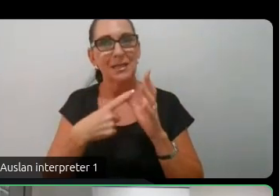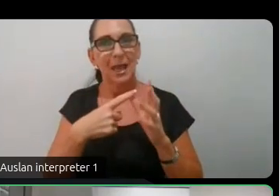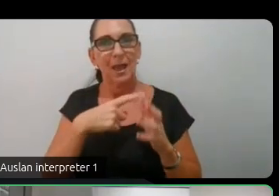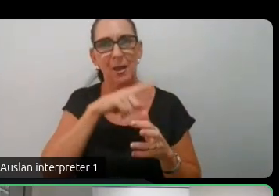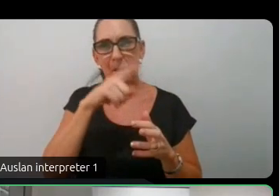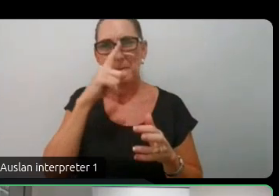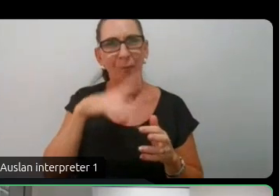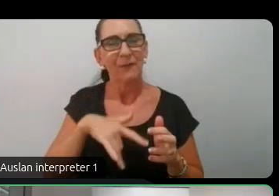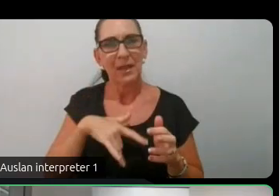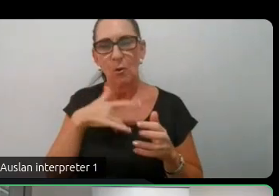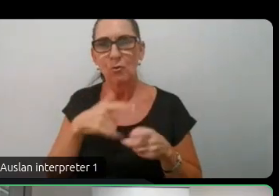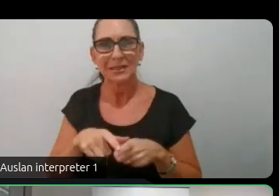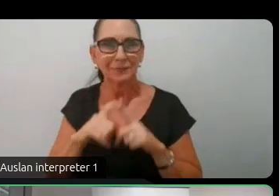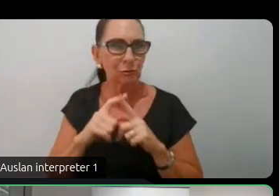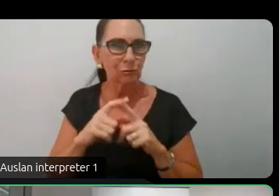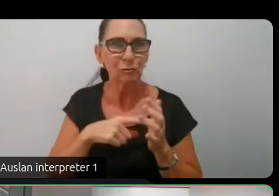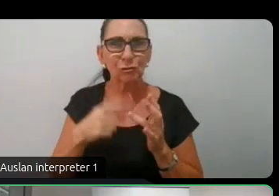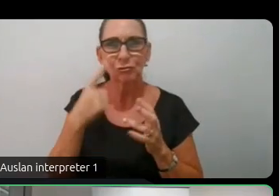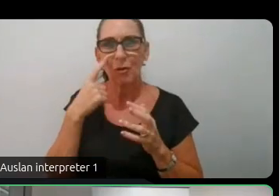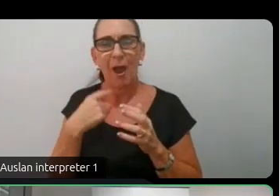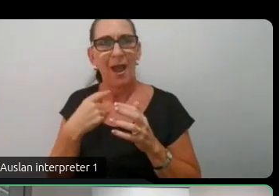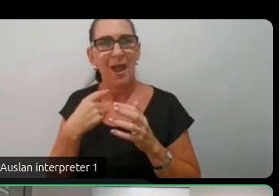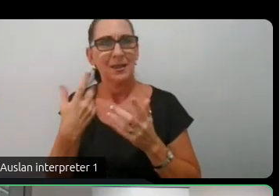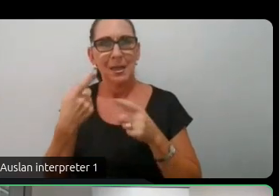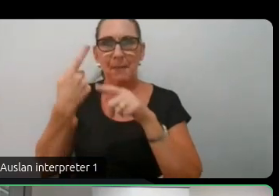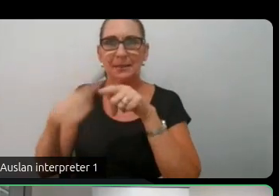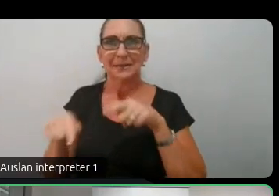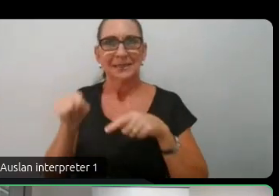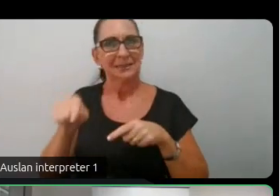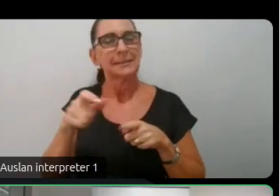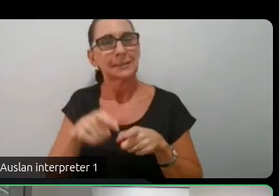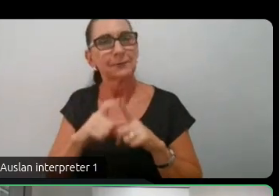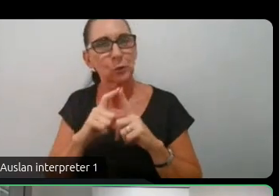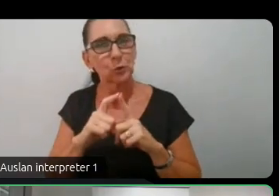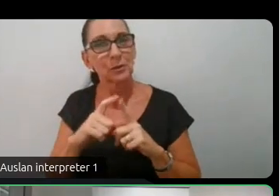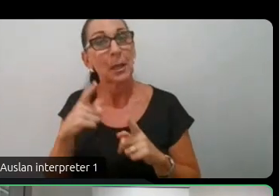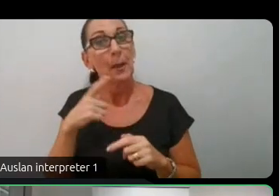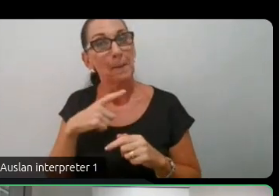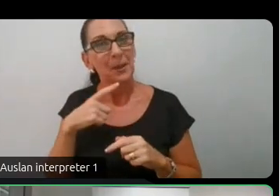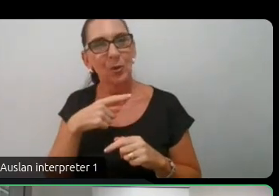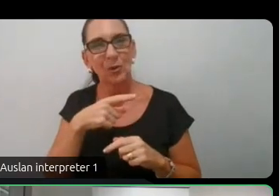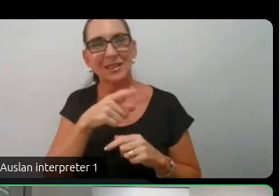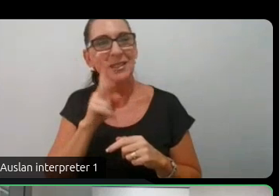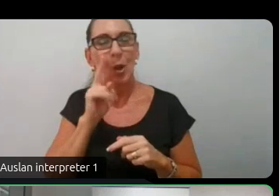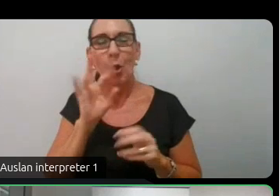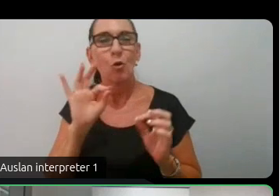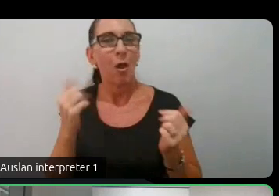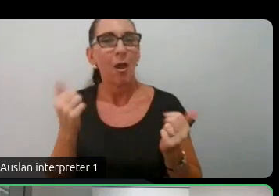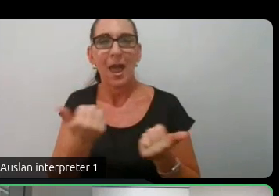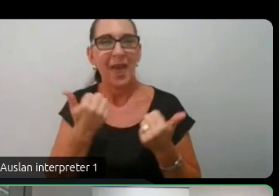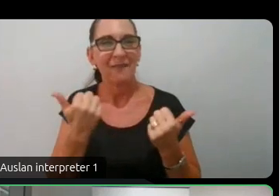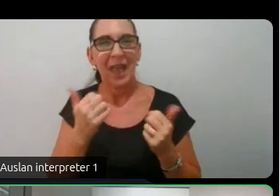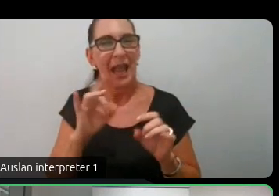to overcome. Um and the main reason I see it is just a lack of uh clarity in the evidence they're